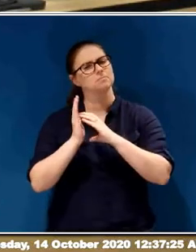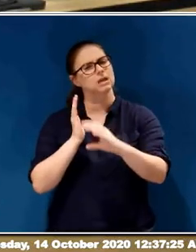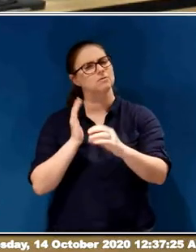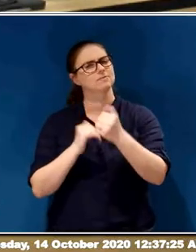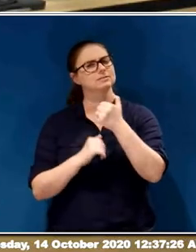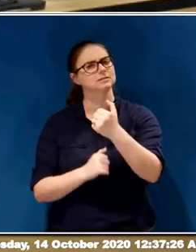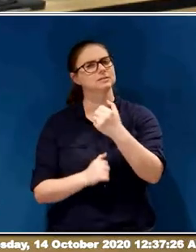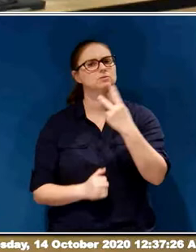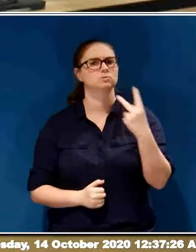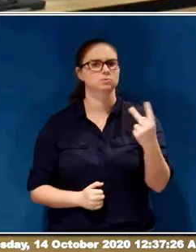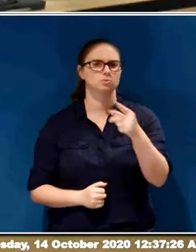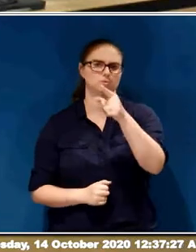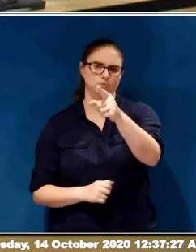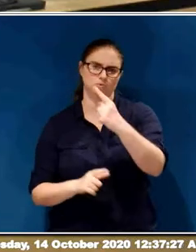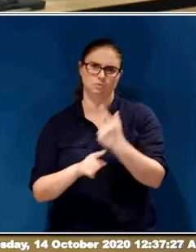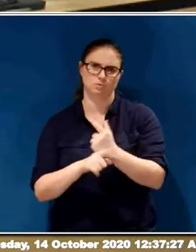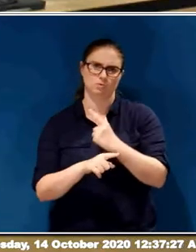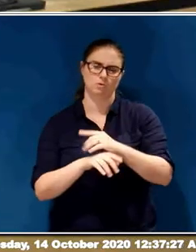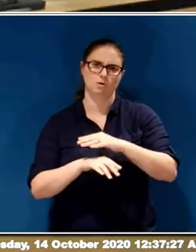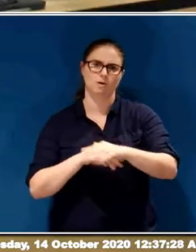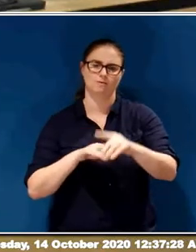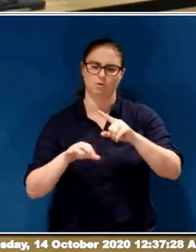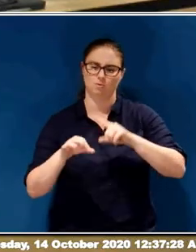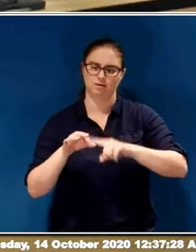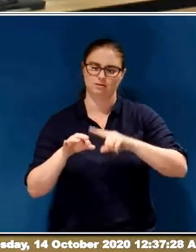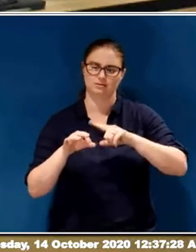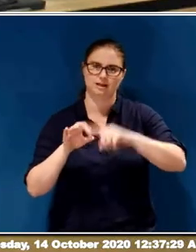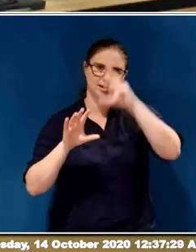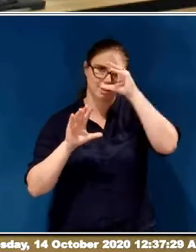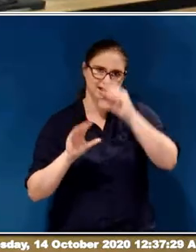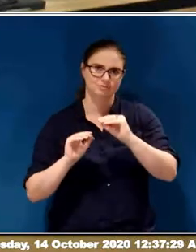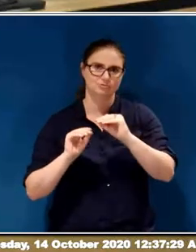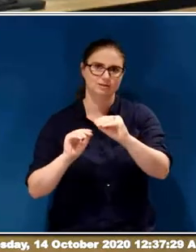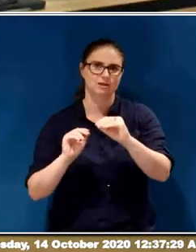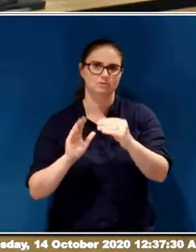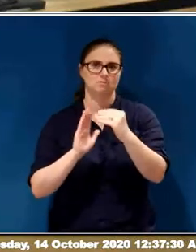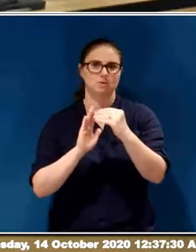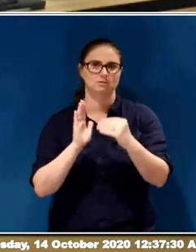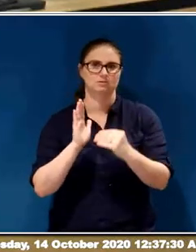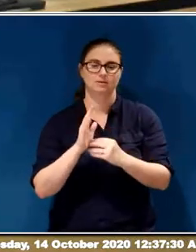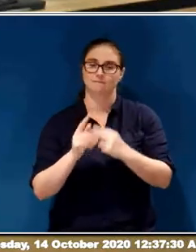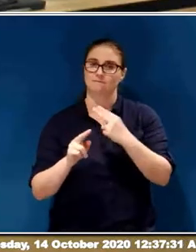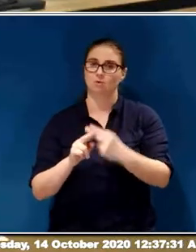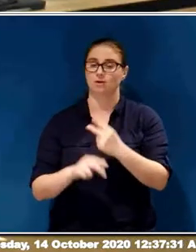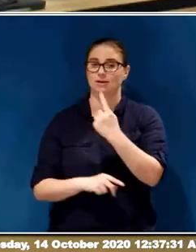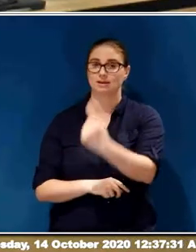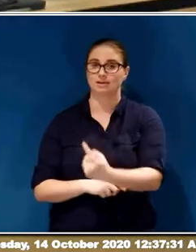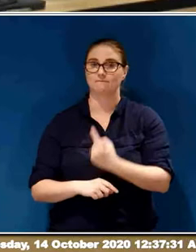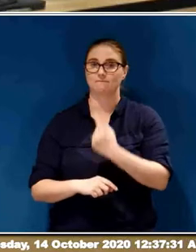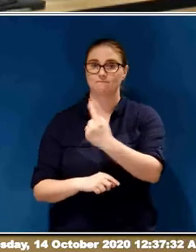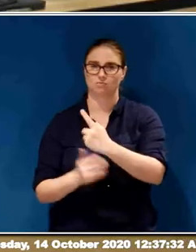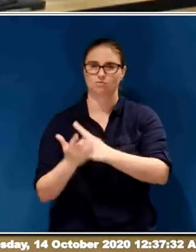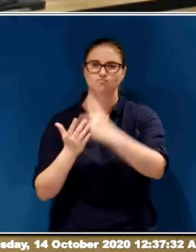modified programs, termed the individual curriculum plans, and then you go on and speak about Victoria.